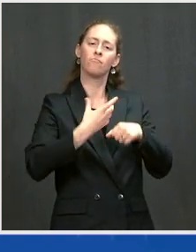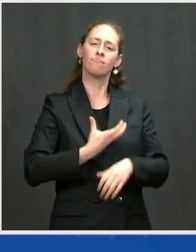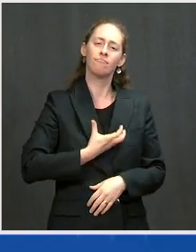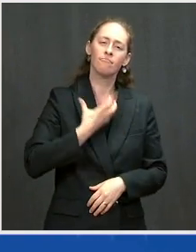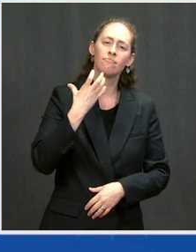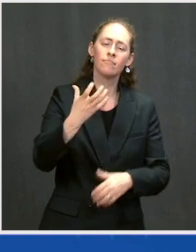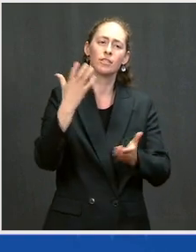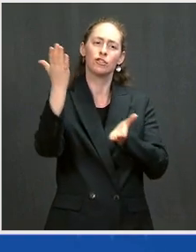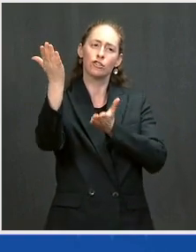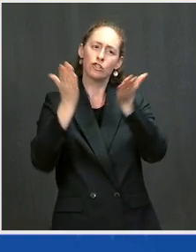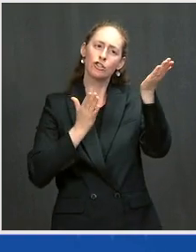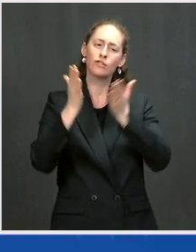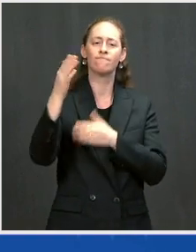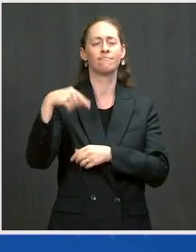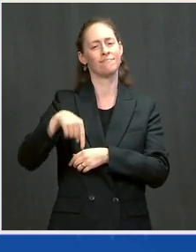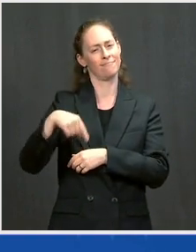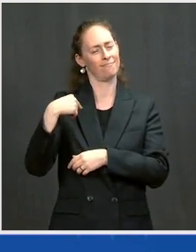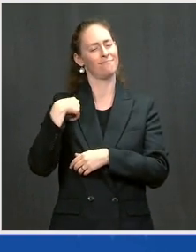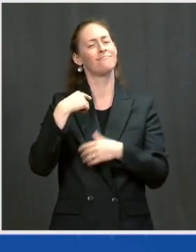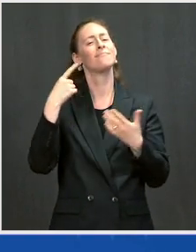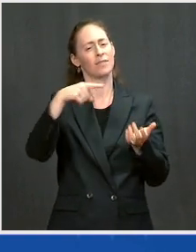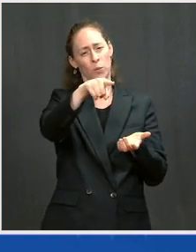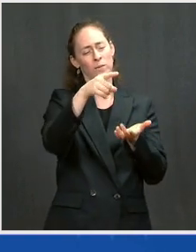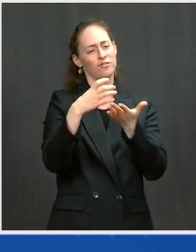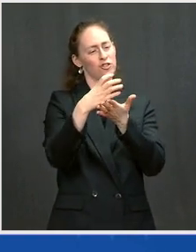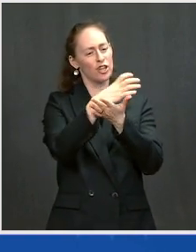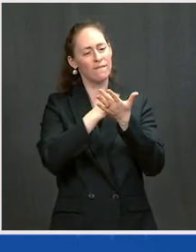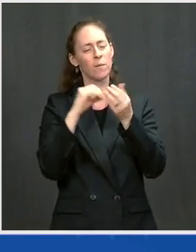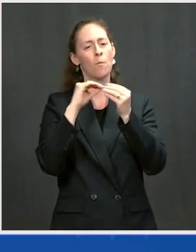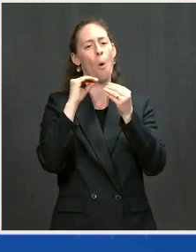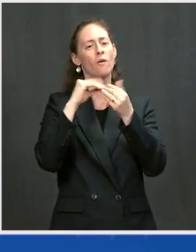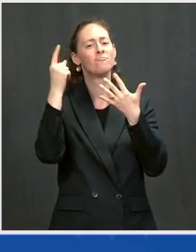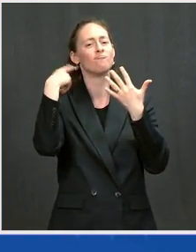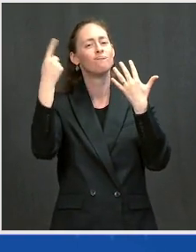a little bit of fuss. You know, when I called to tell the Colonel